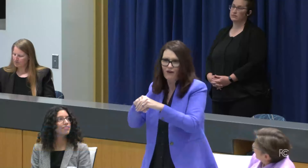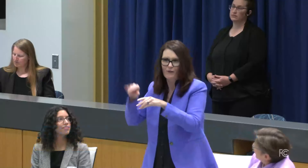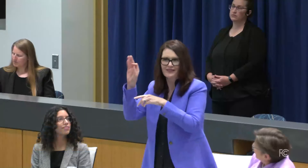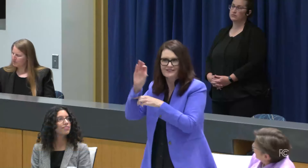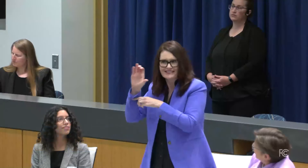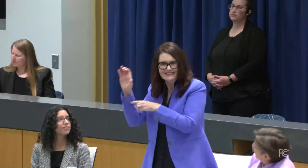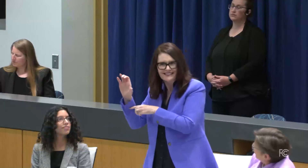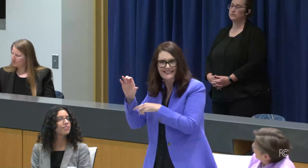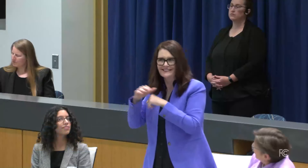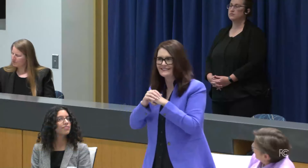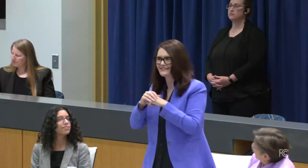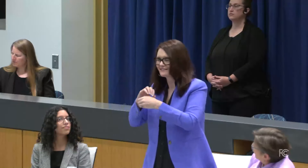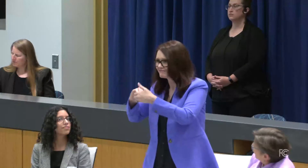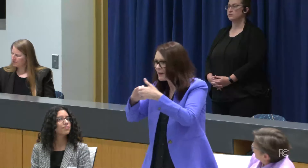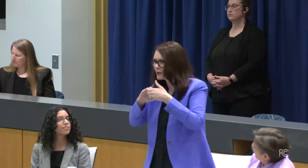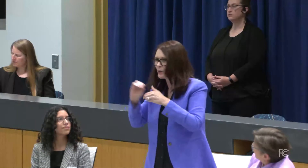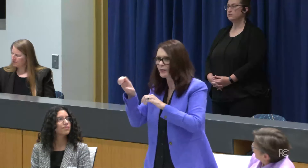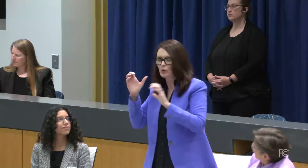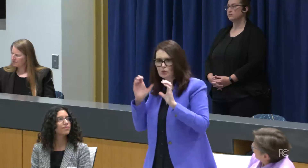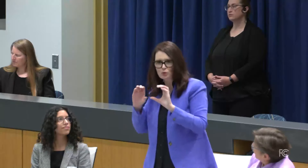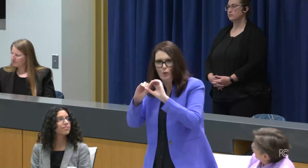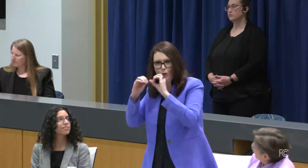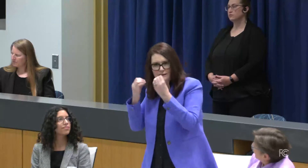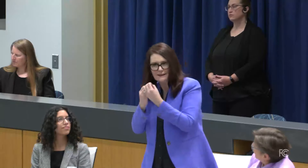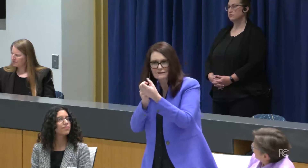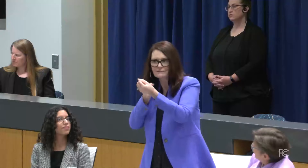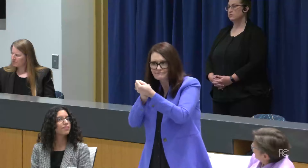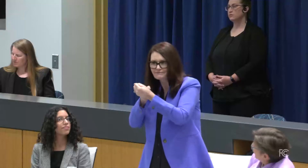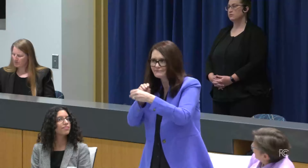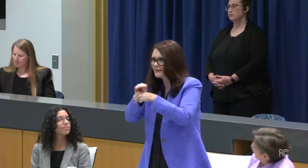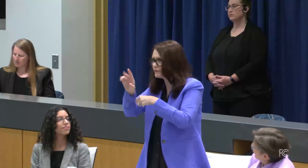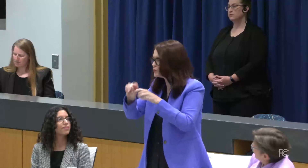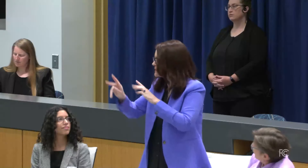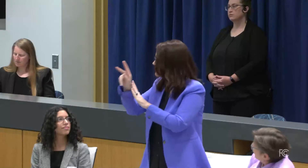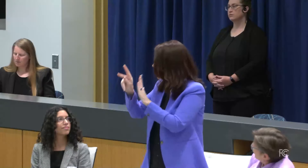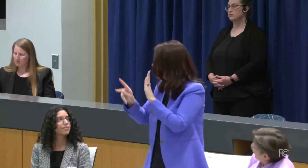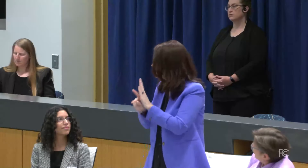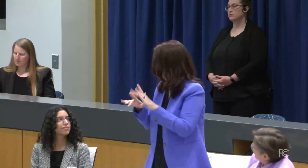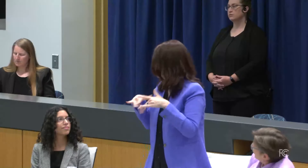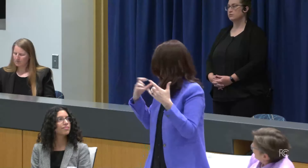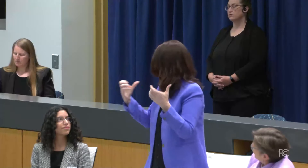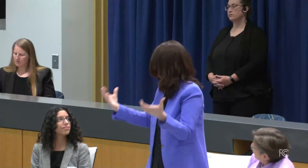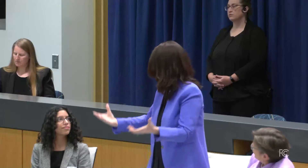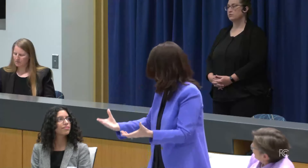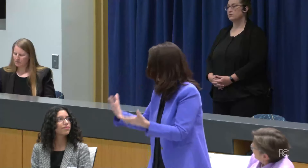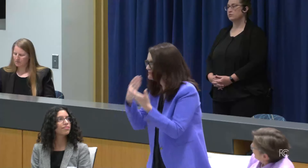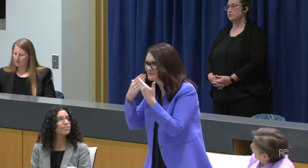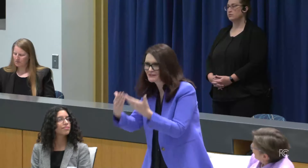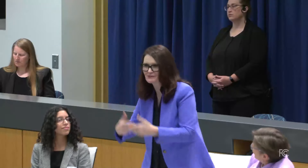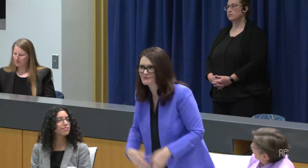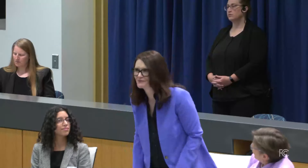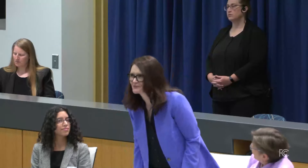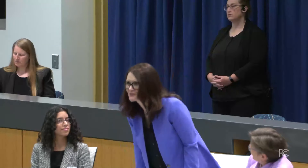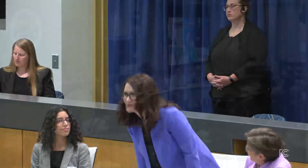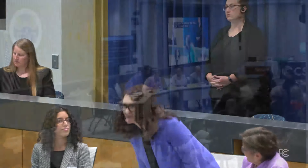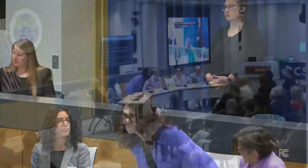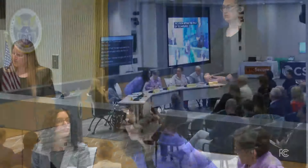LENGTH. AND I AM WITH TDIFORACCESS. I'M THE CEO. AND SINCE 1968 I'VE BEEN